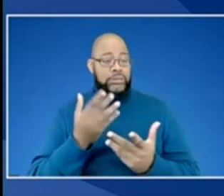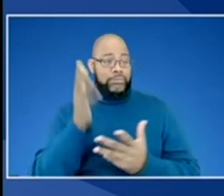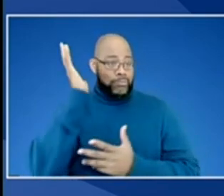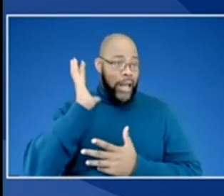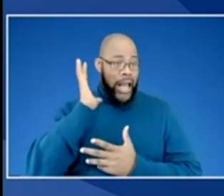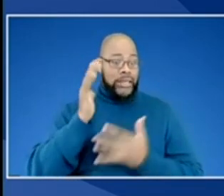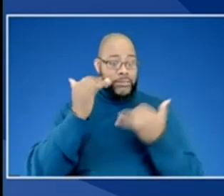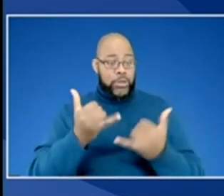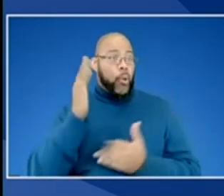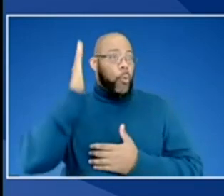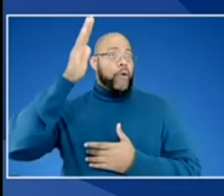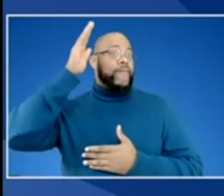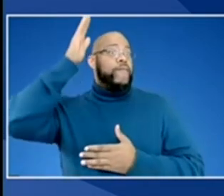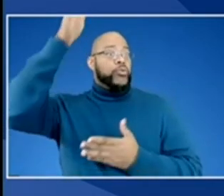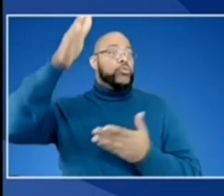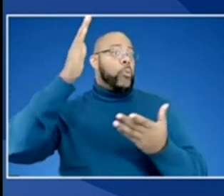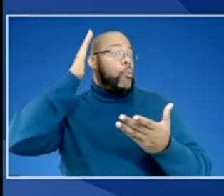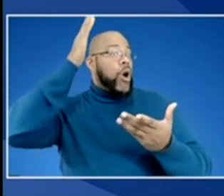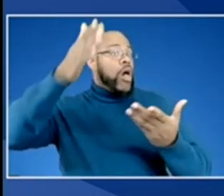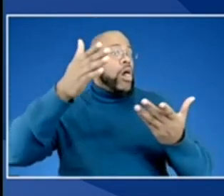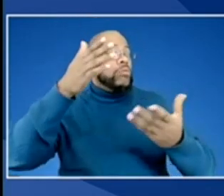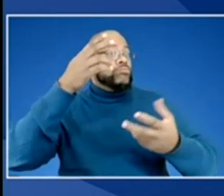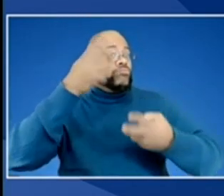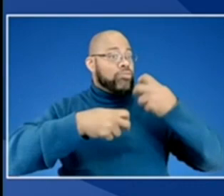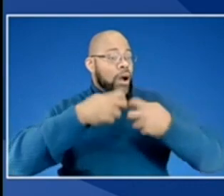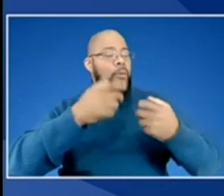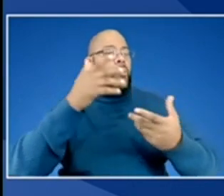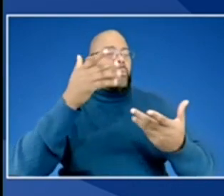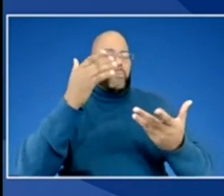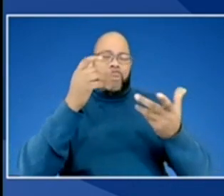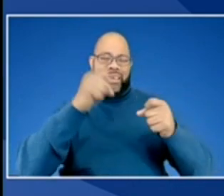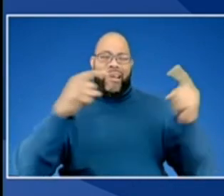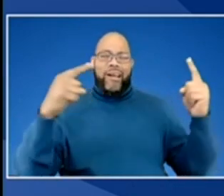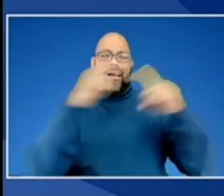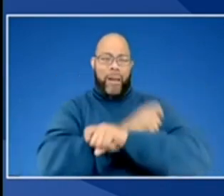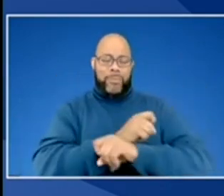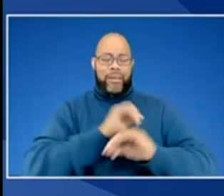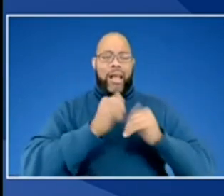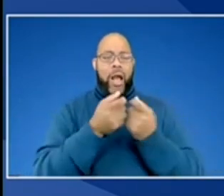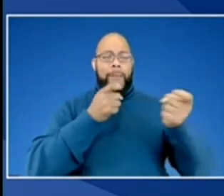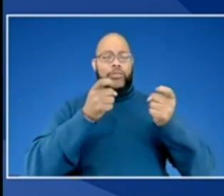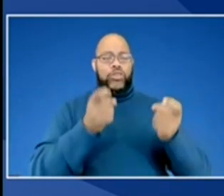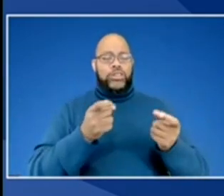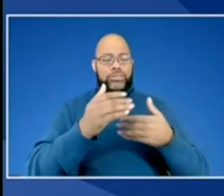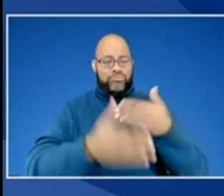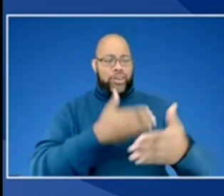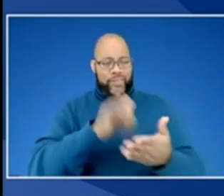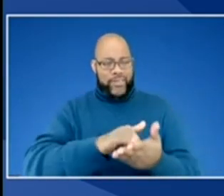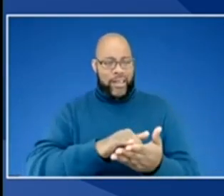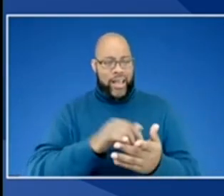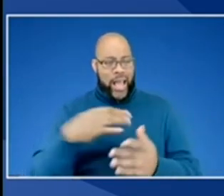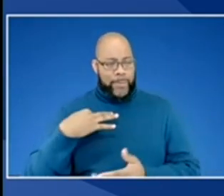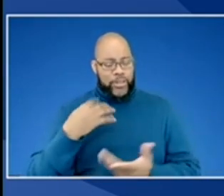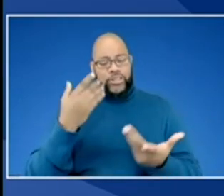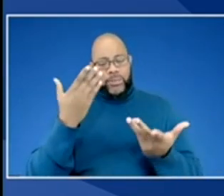experience future hardship may complicate how the administration processes these applications, and it may add unneeded